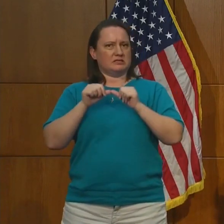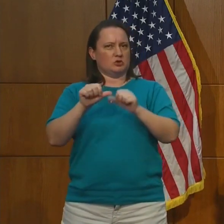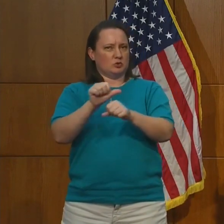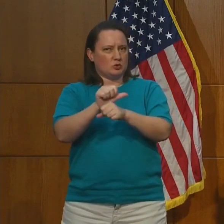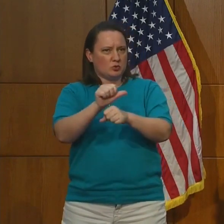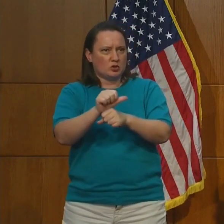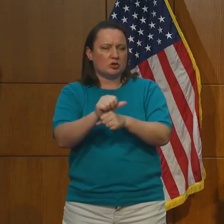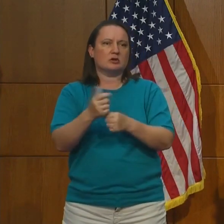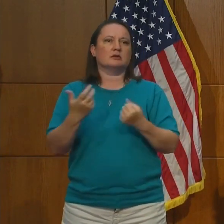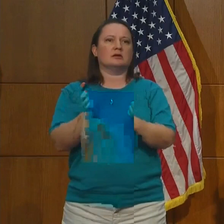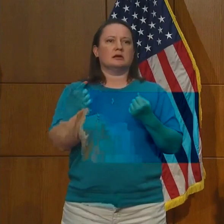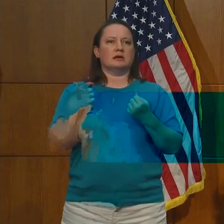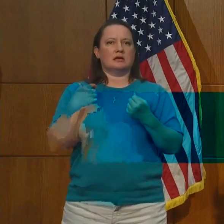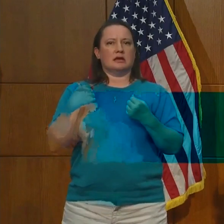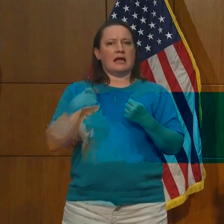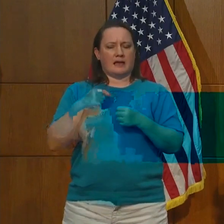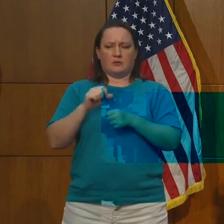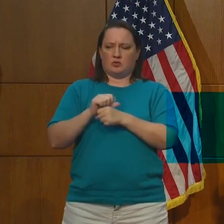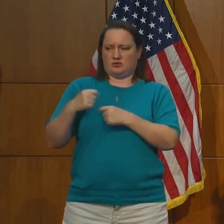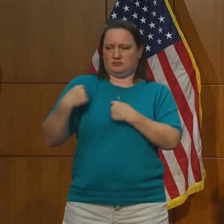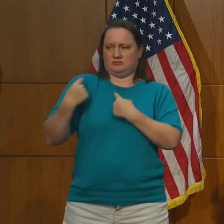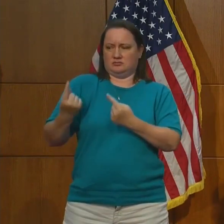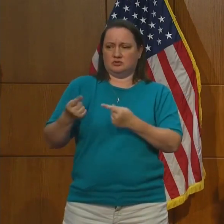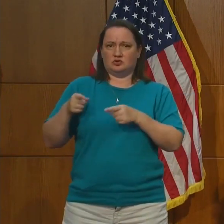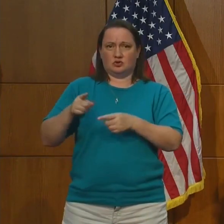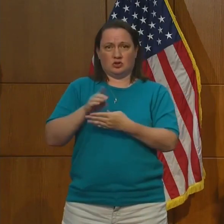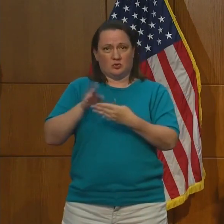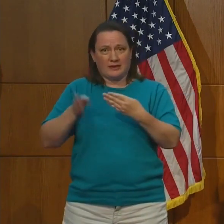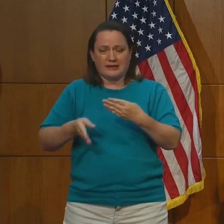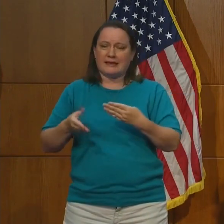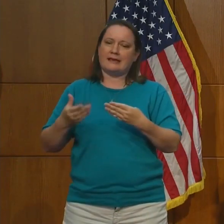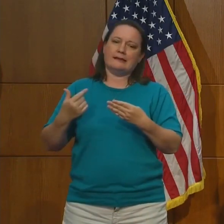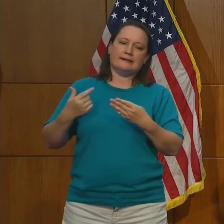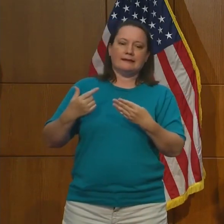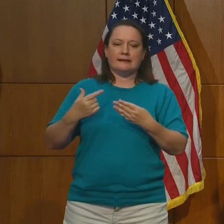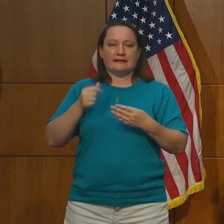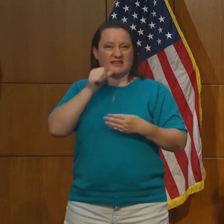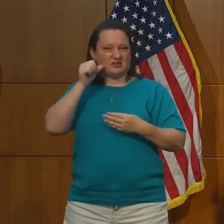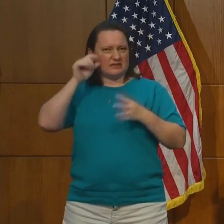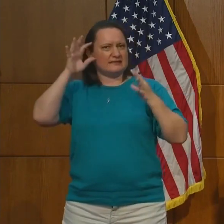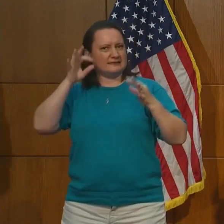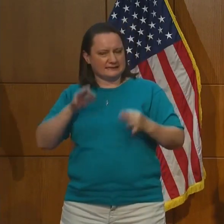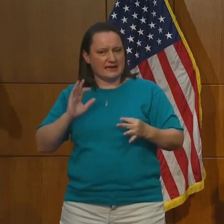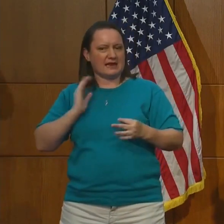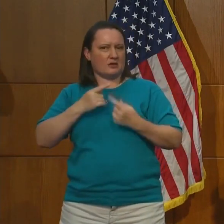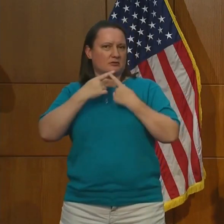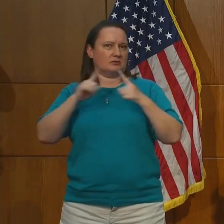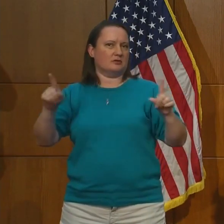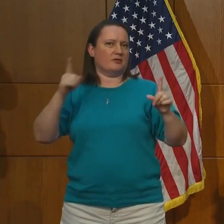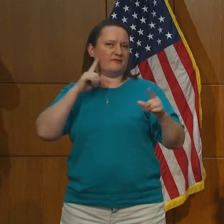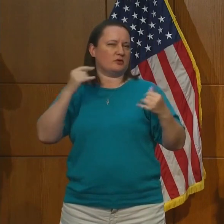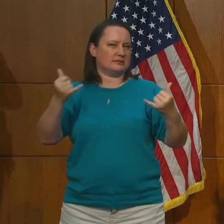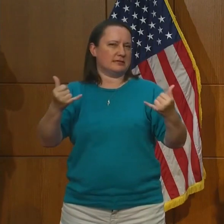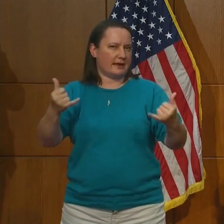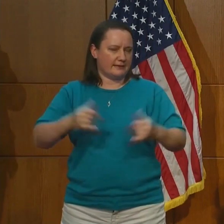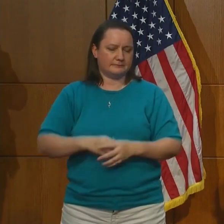AND IN. THE BIT. YES. THERE AND IF WE NUMBERS TRYING TO. CAN YOU DO THAT ARE. TODAY AND I'VE BEEN ON THIS THAT YOU PROBABLY